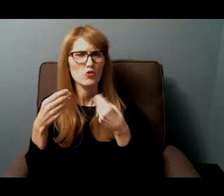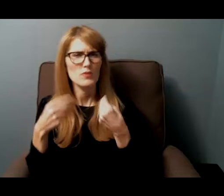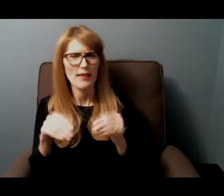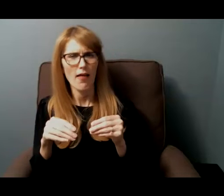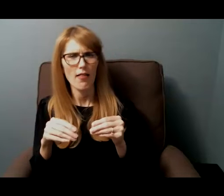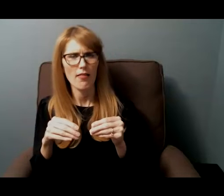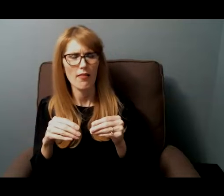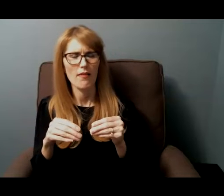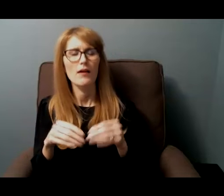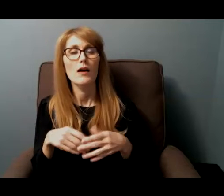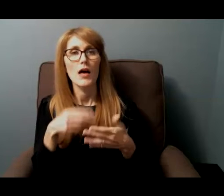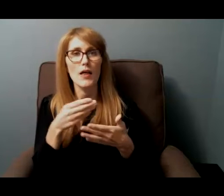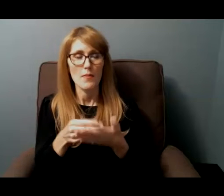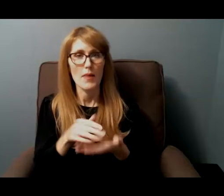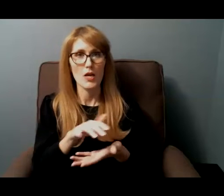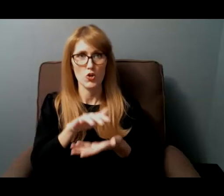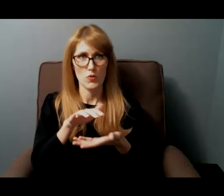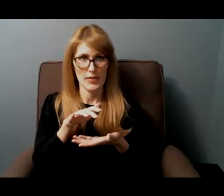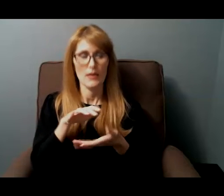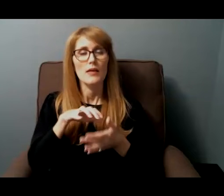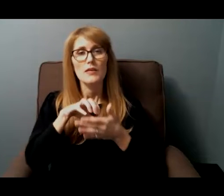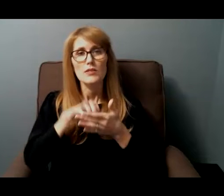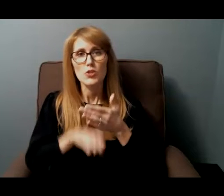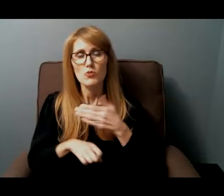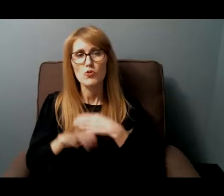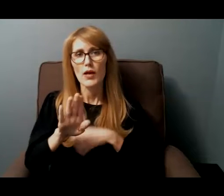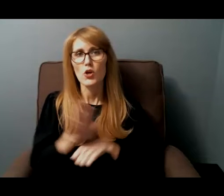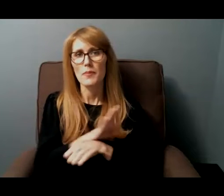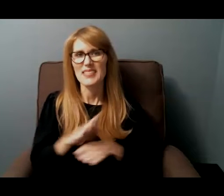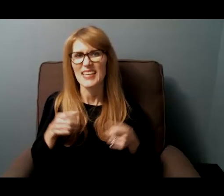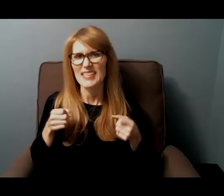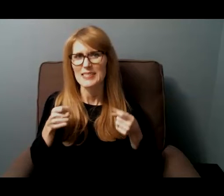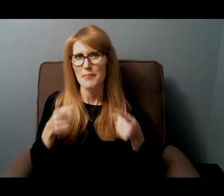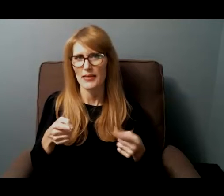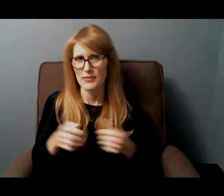and subtracting the business expenses, which is really all the things the business has to